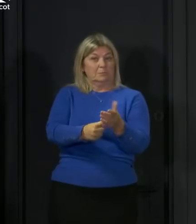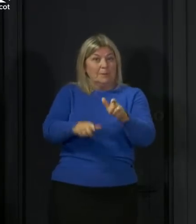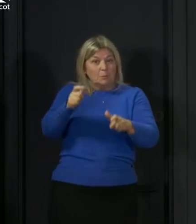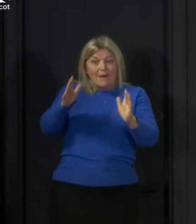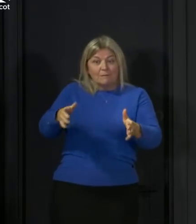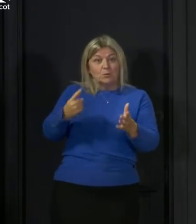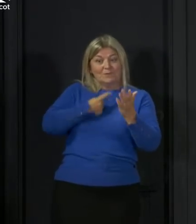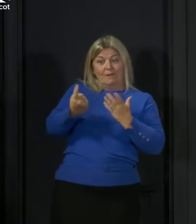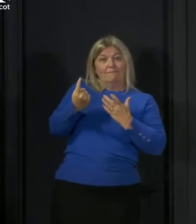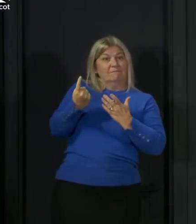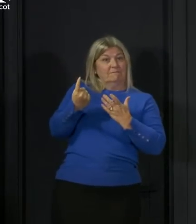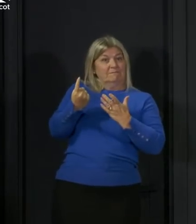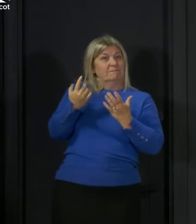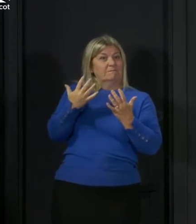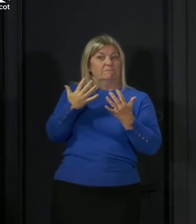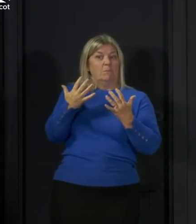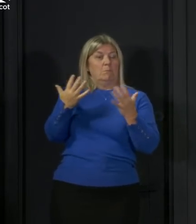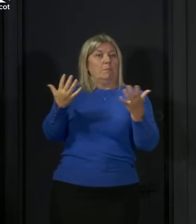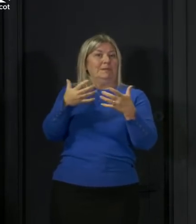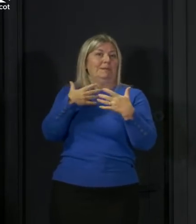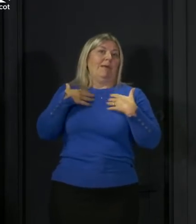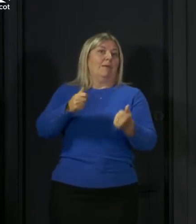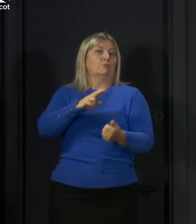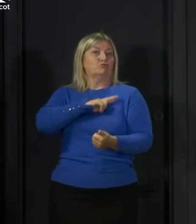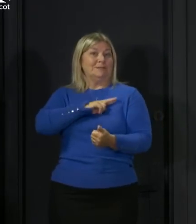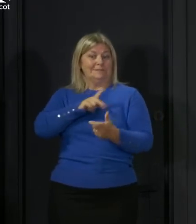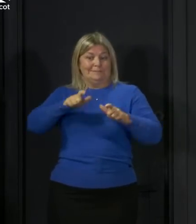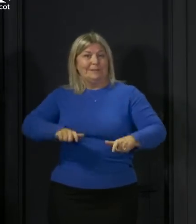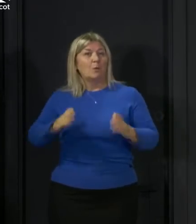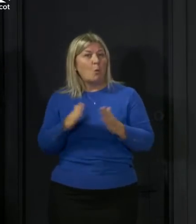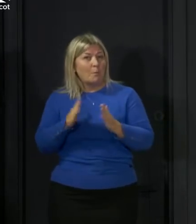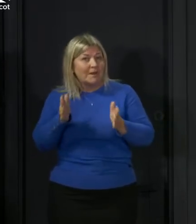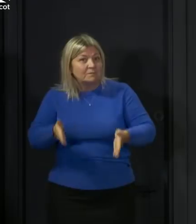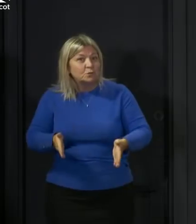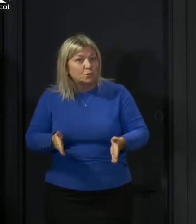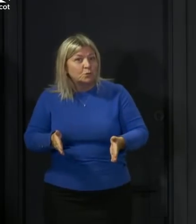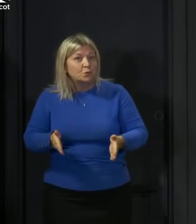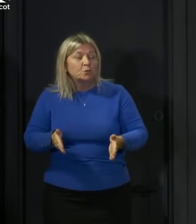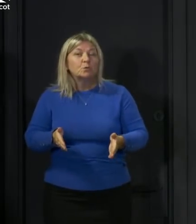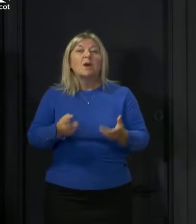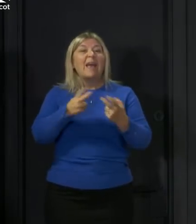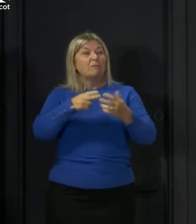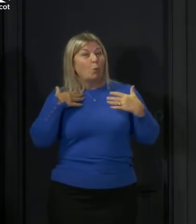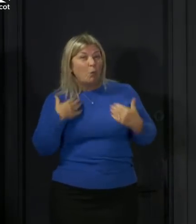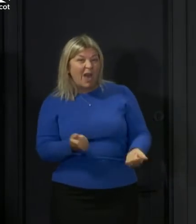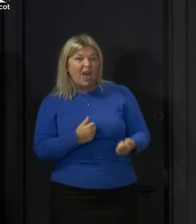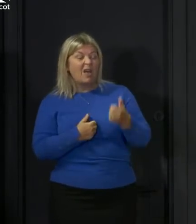Where people who are self-isolating and are well and can work from home, they should of course